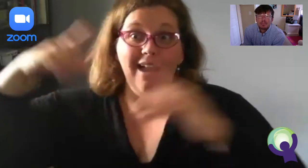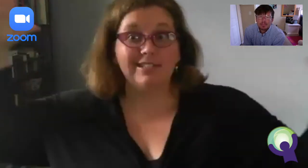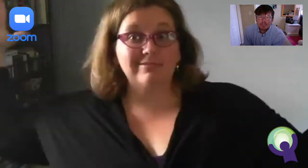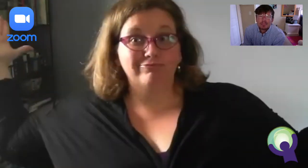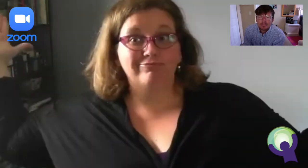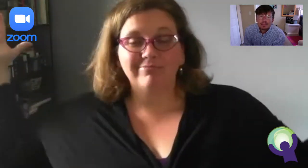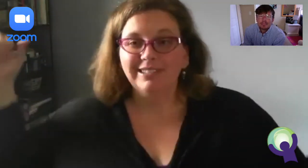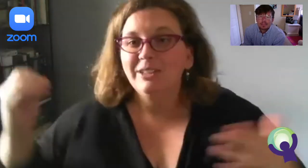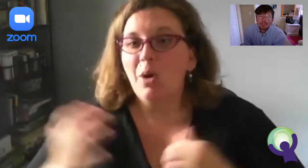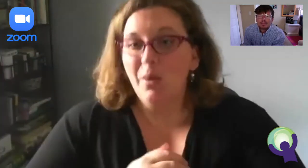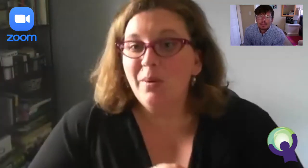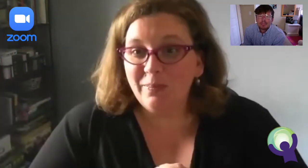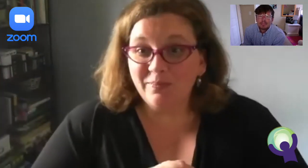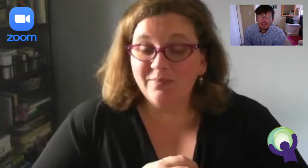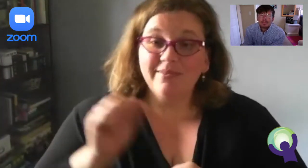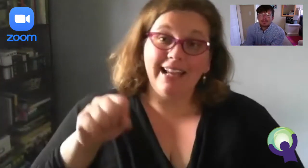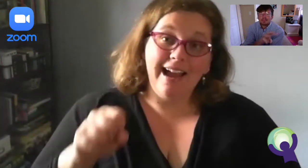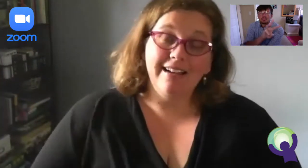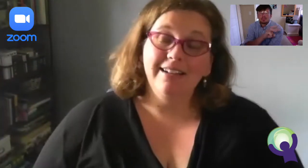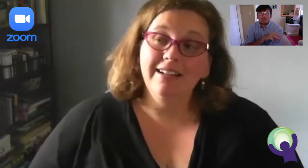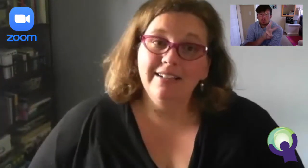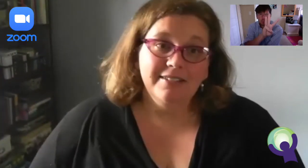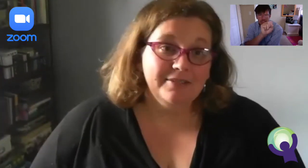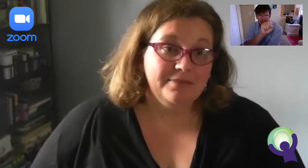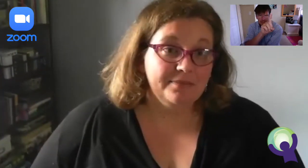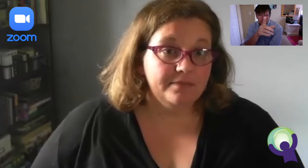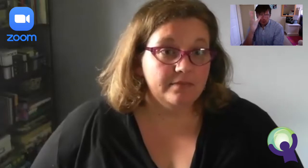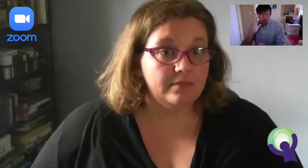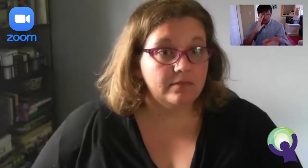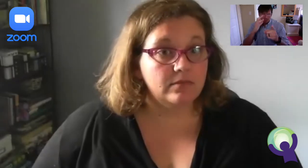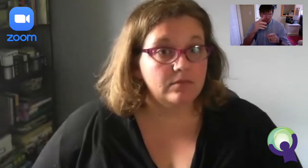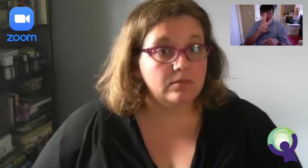hundred or a hundred plus even! So we work with everybody.